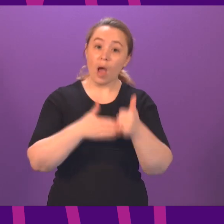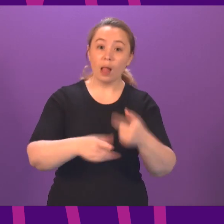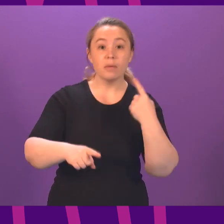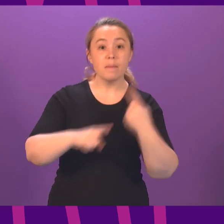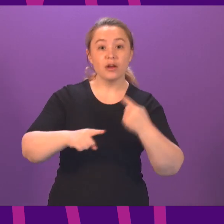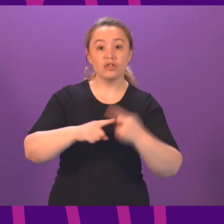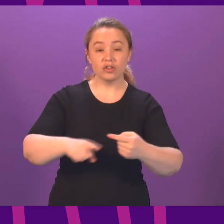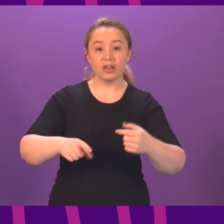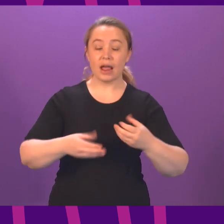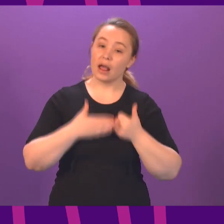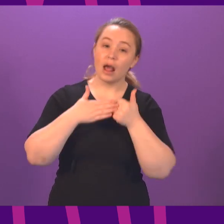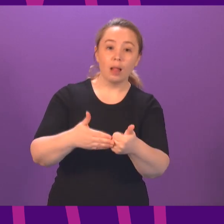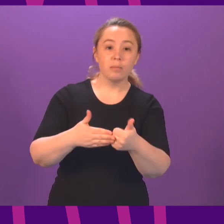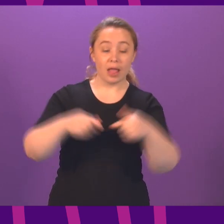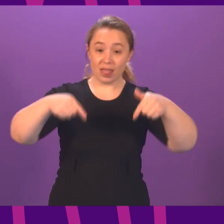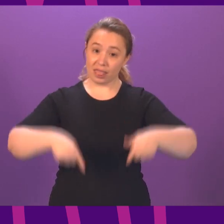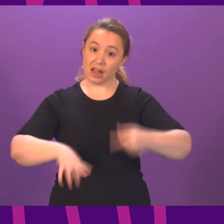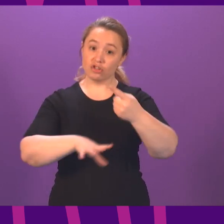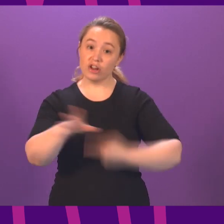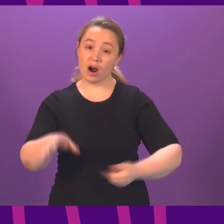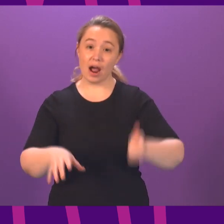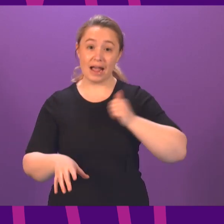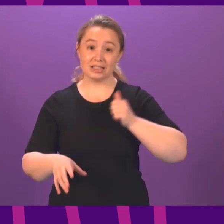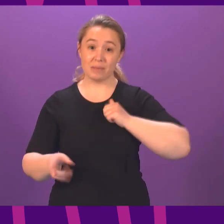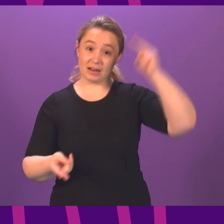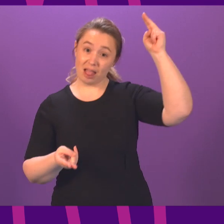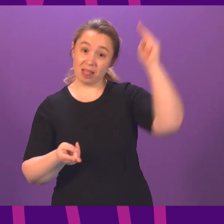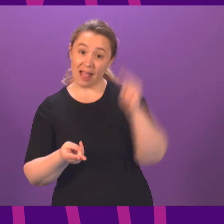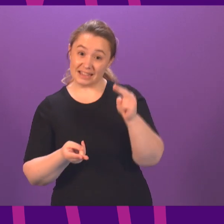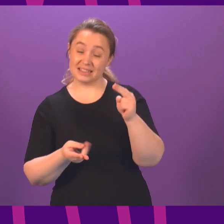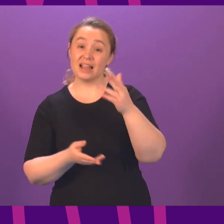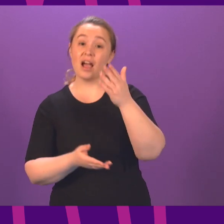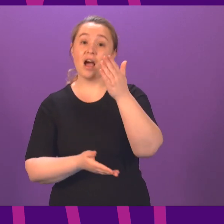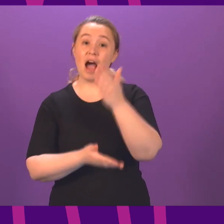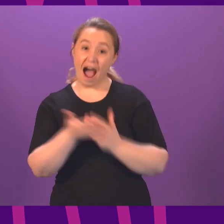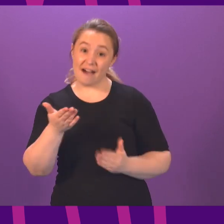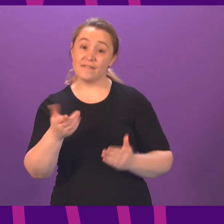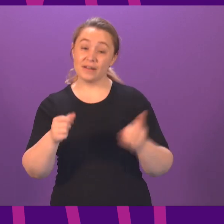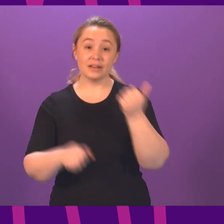such emergency relief. This year, it is expected to be less than half that number. I will give